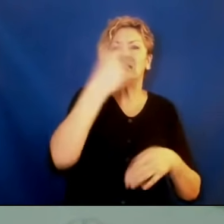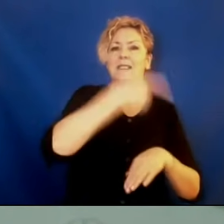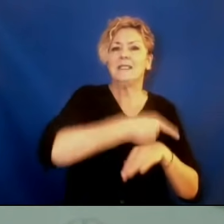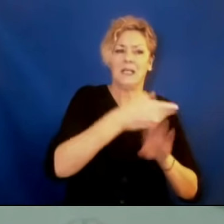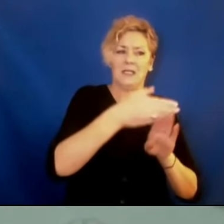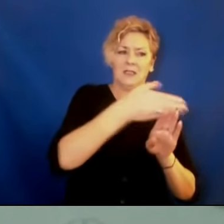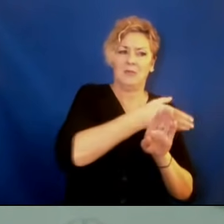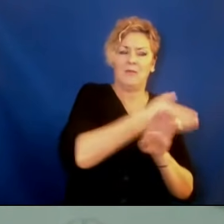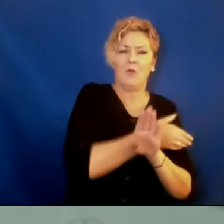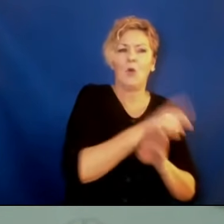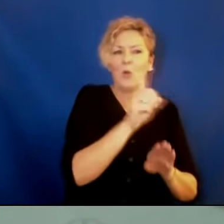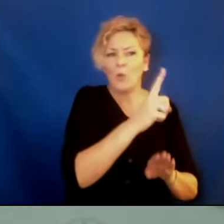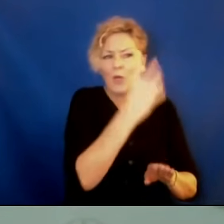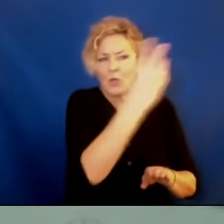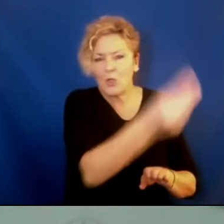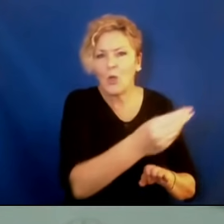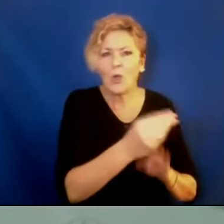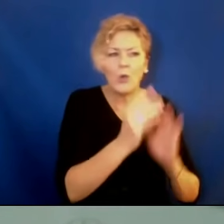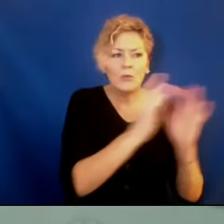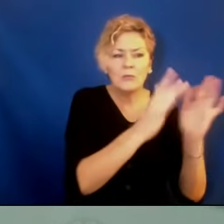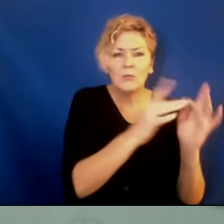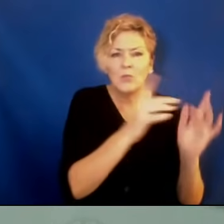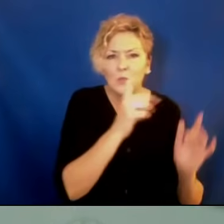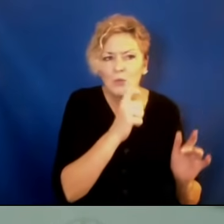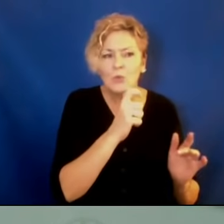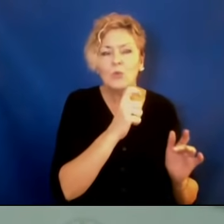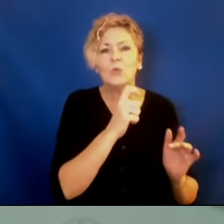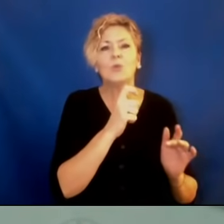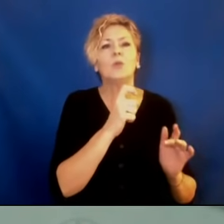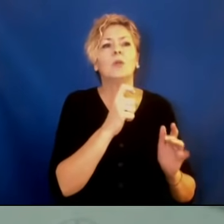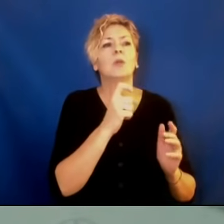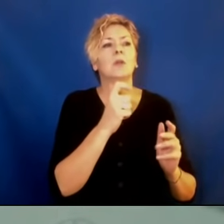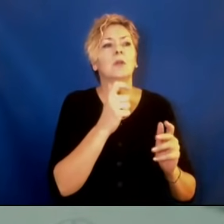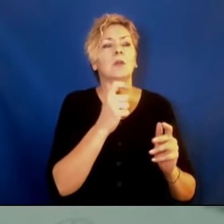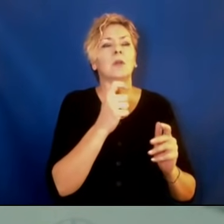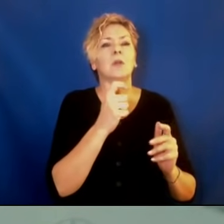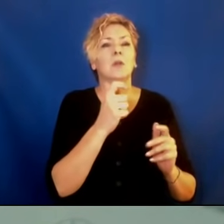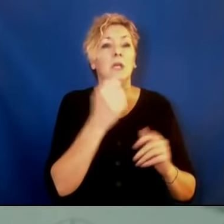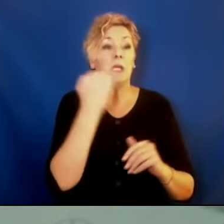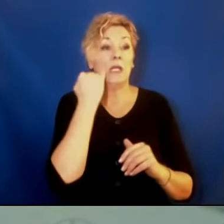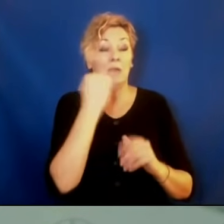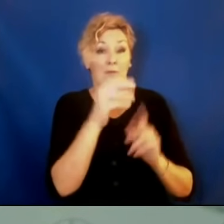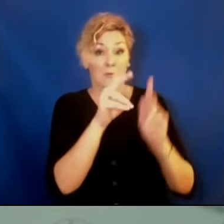Thank you very much for your question. It is actually a common question and their good